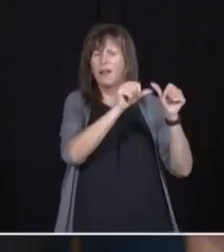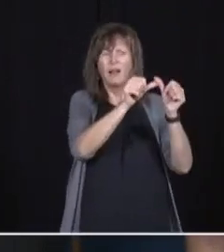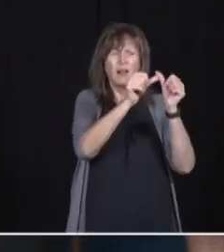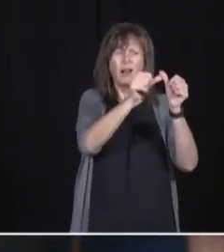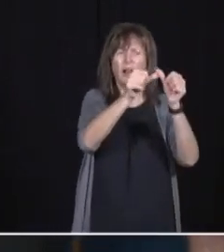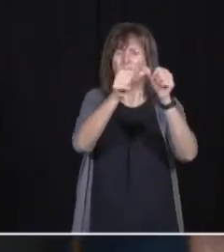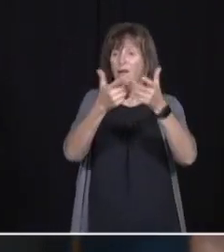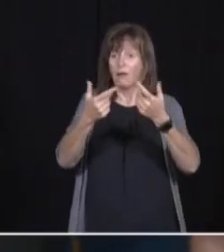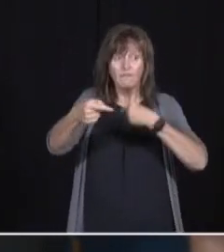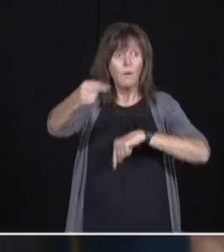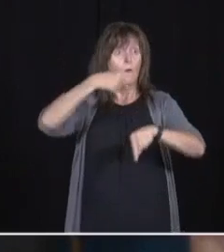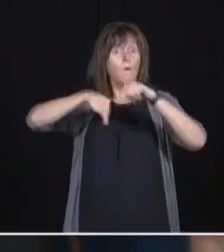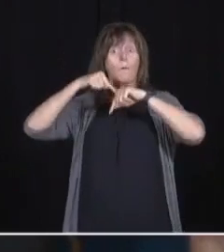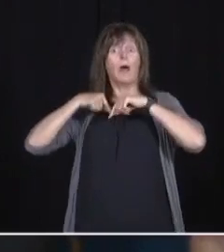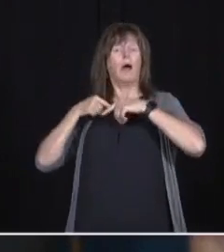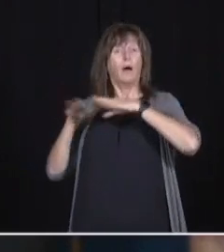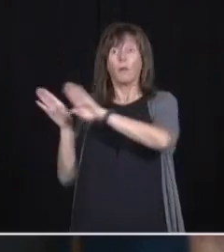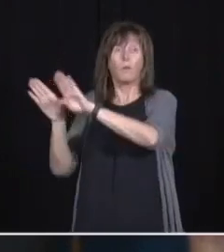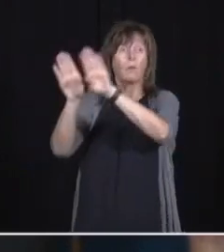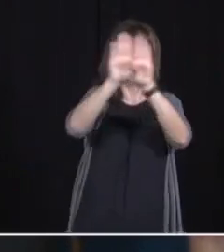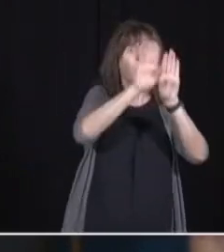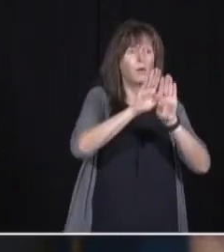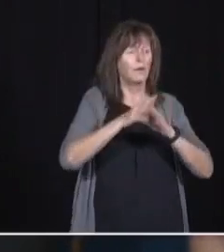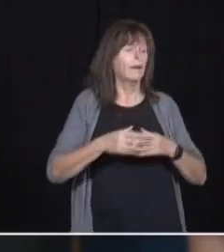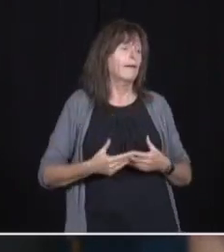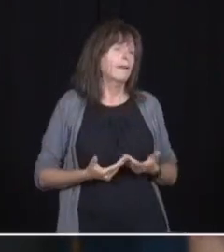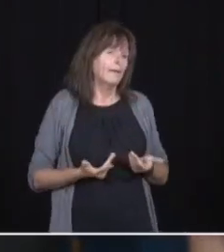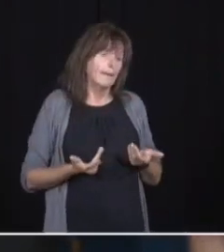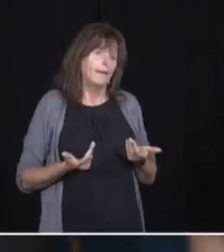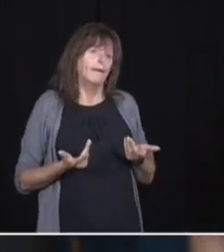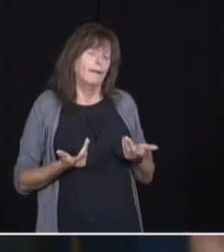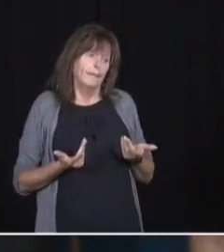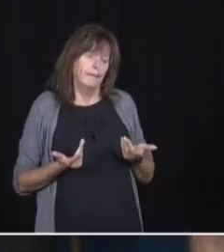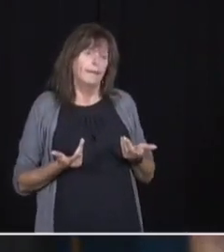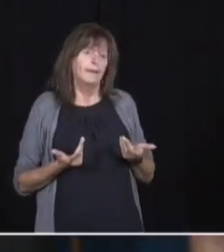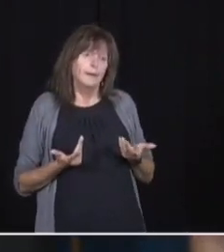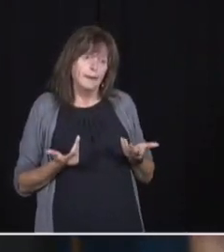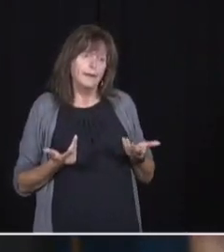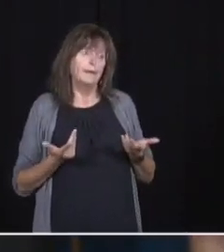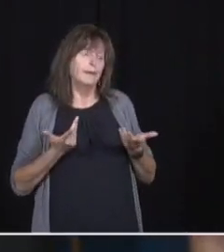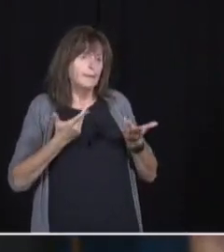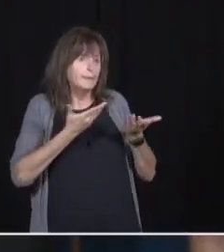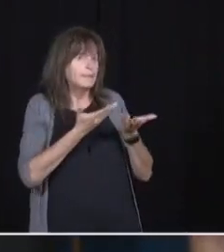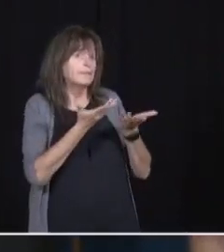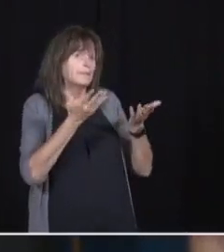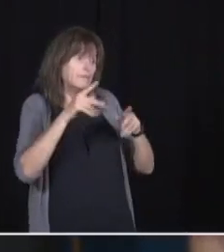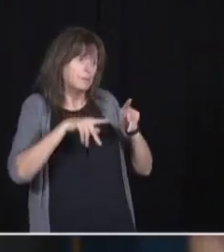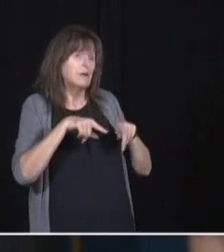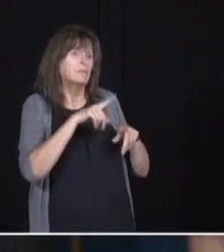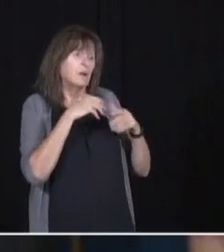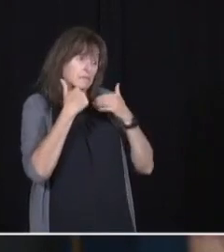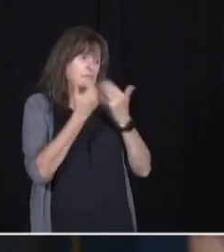to keep scoping them and hope for the best and what what point do we rollback from reopening? (Multiple speakers)I think when people are